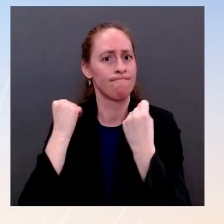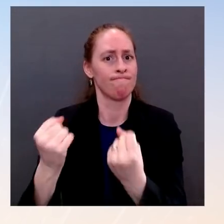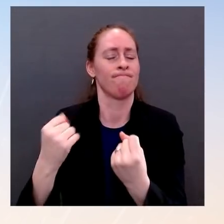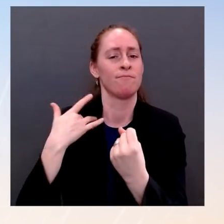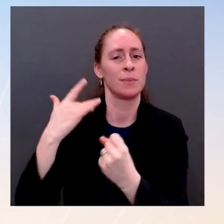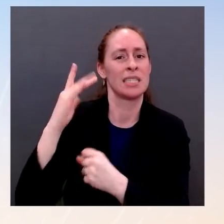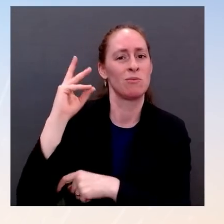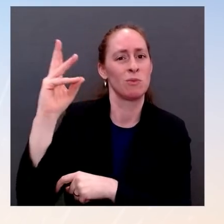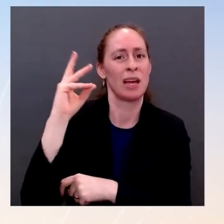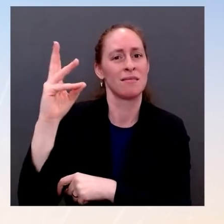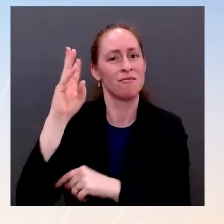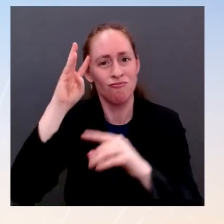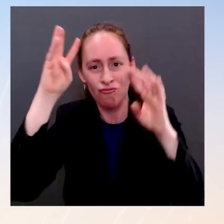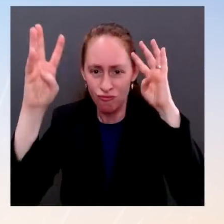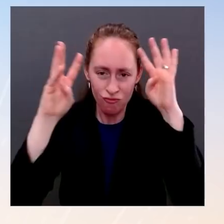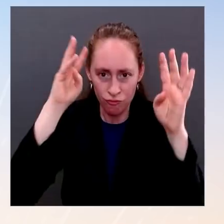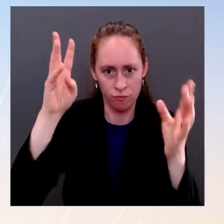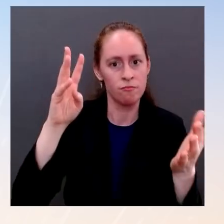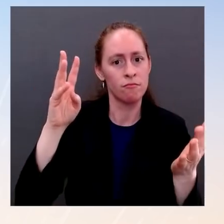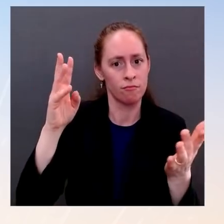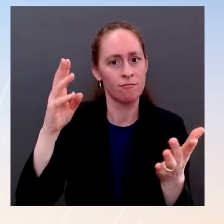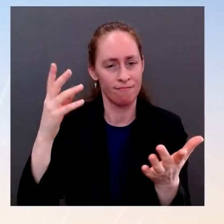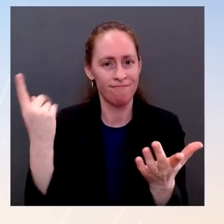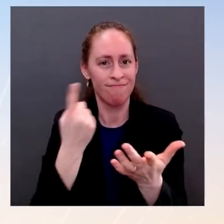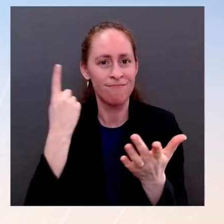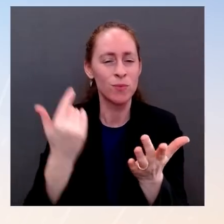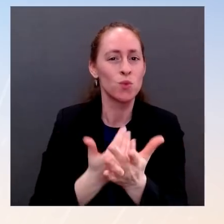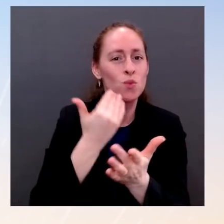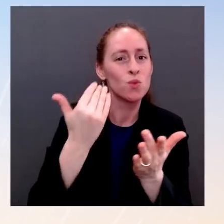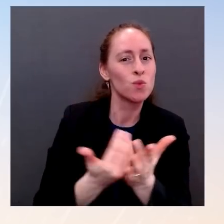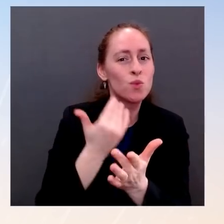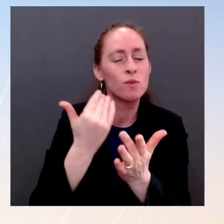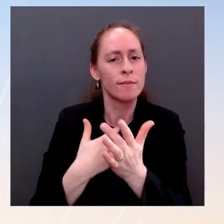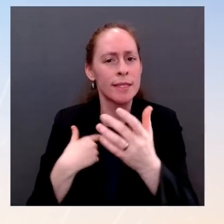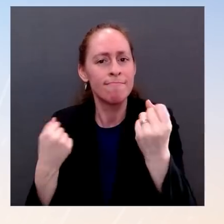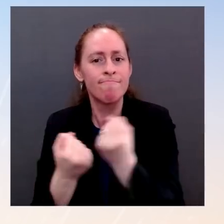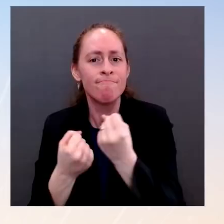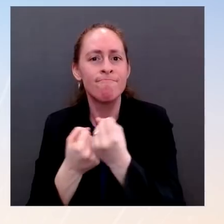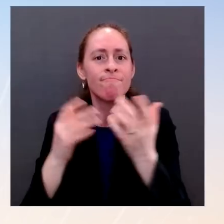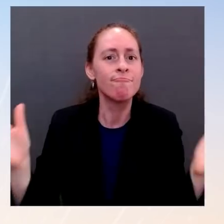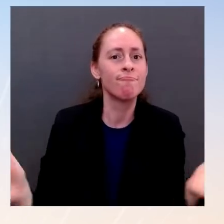So, there is I don't think any question that China could not be a substitute for all the West provides.